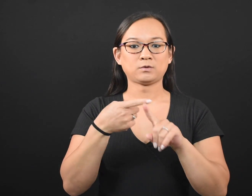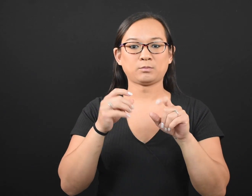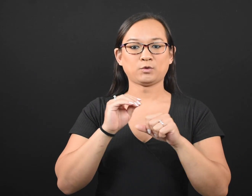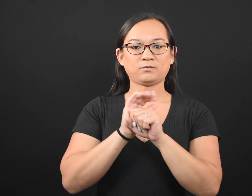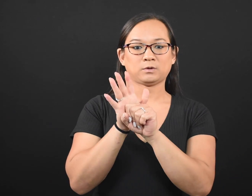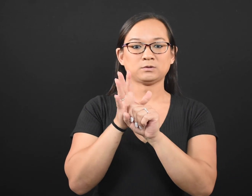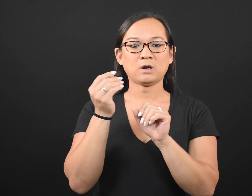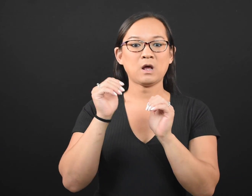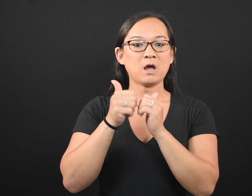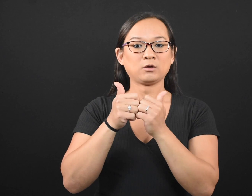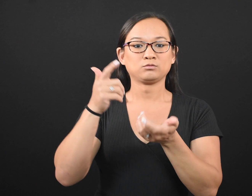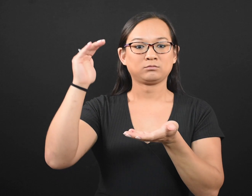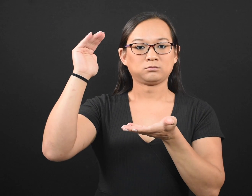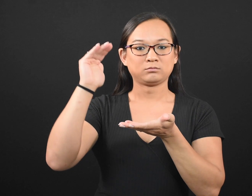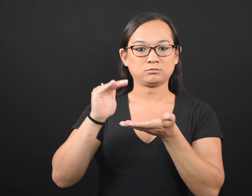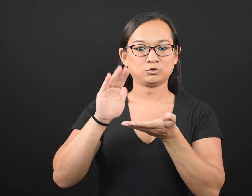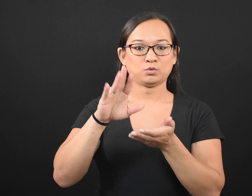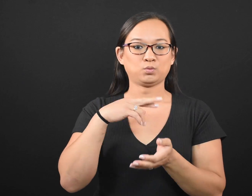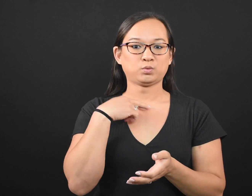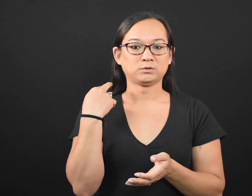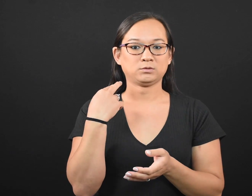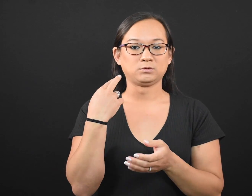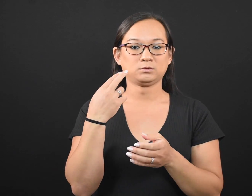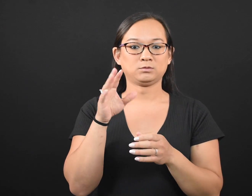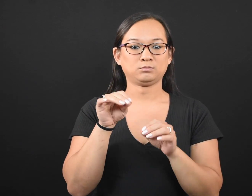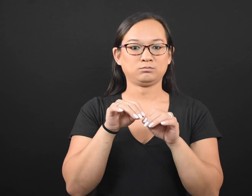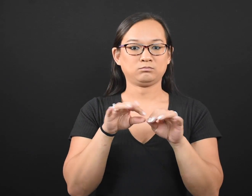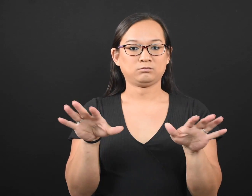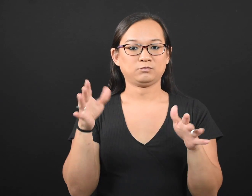● Take steps to help protect your child from COVID-19 in order to reduce the risk